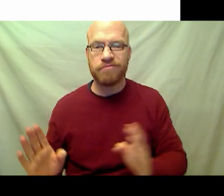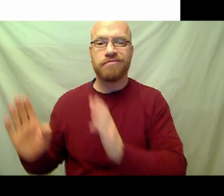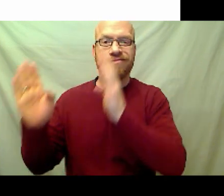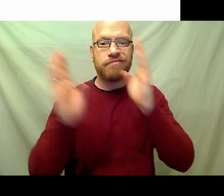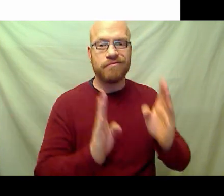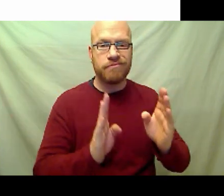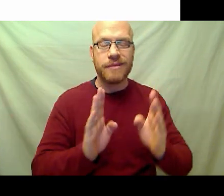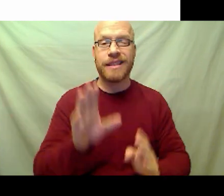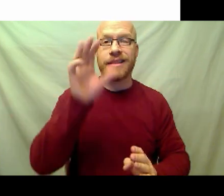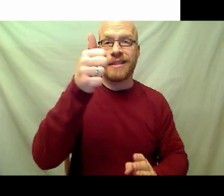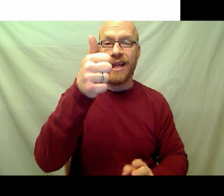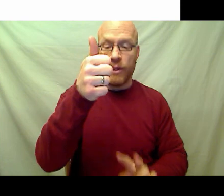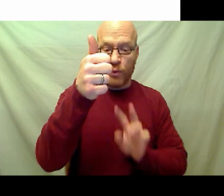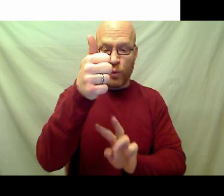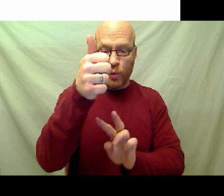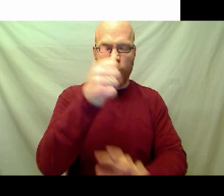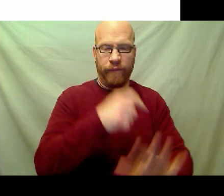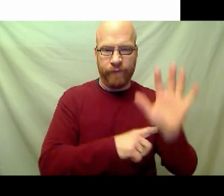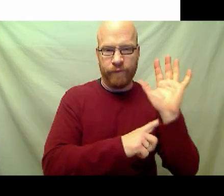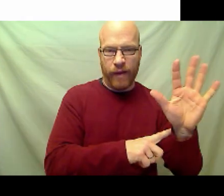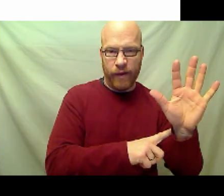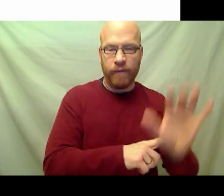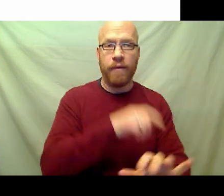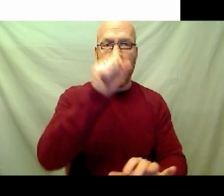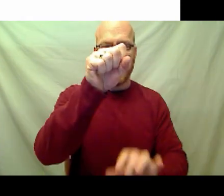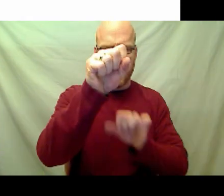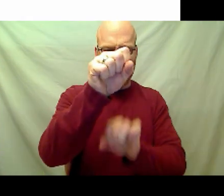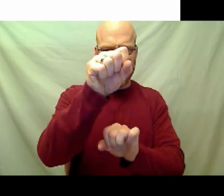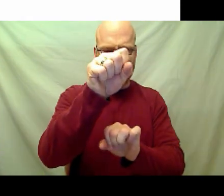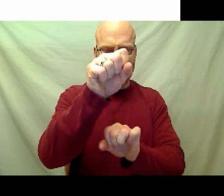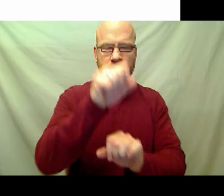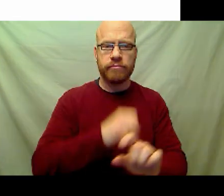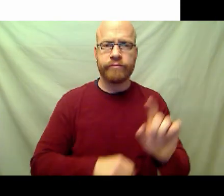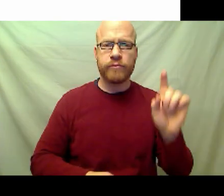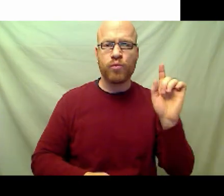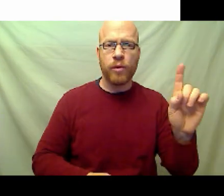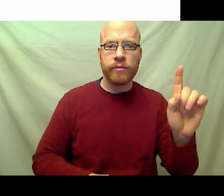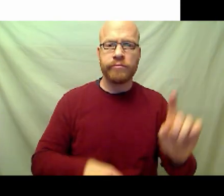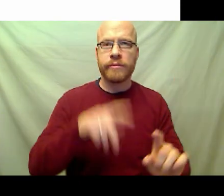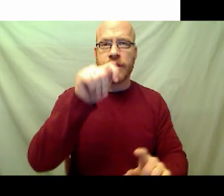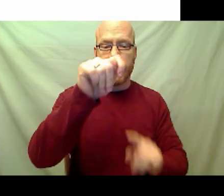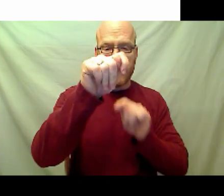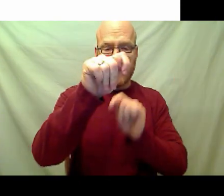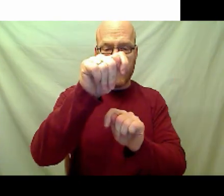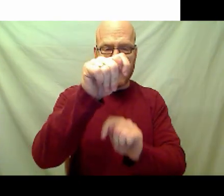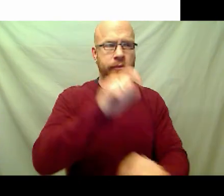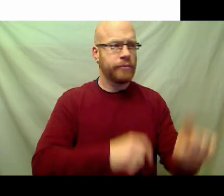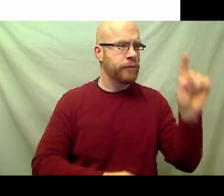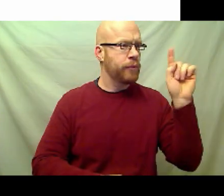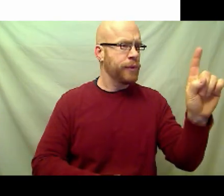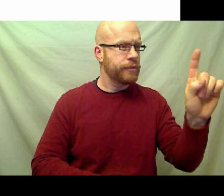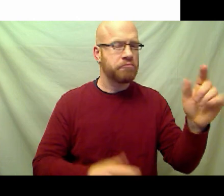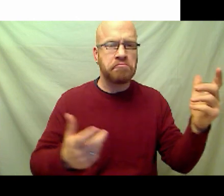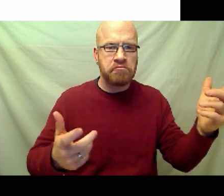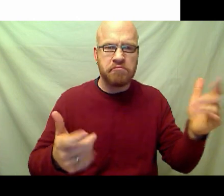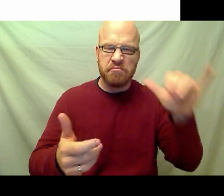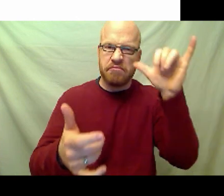and then the other term, the second term 10 divided by 2 is 5, s divided by s is 1, t divided by t is 1.